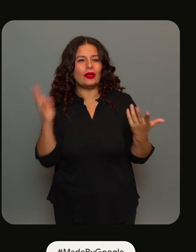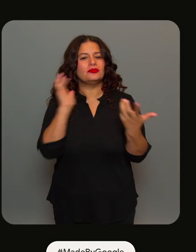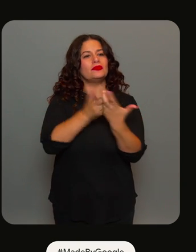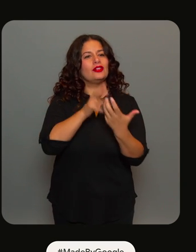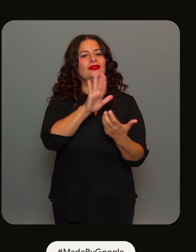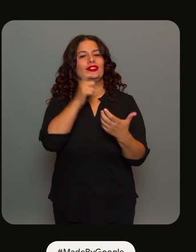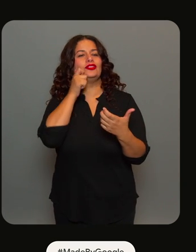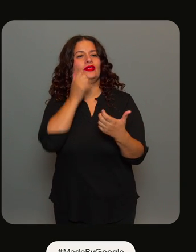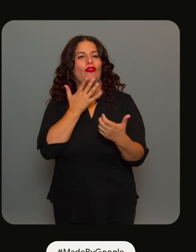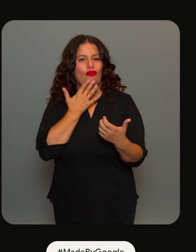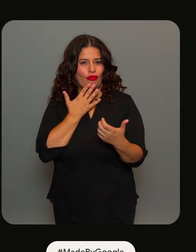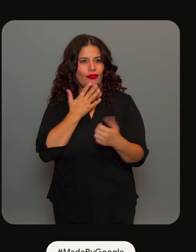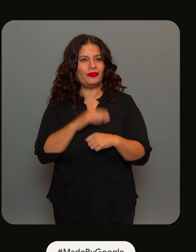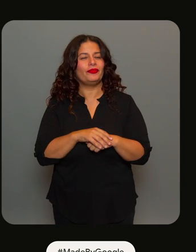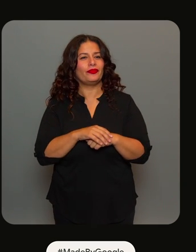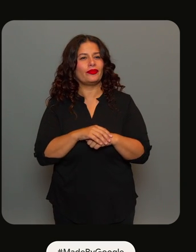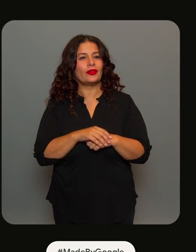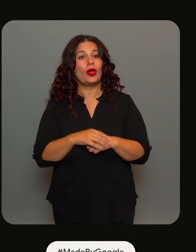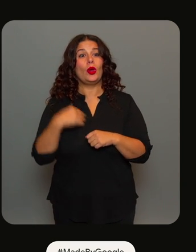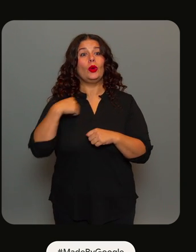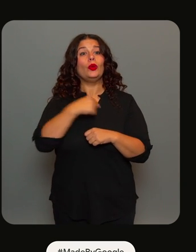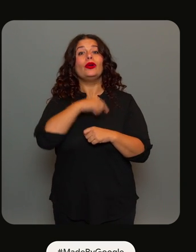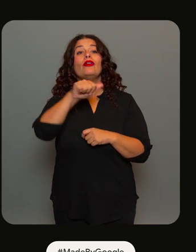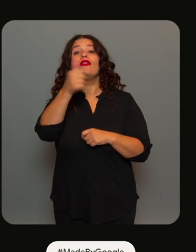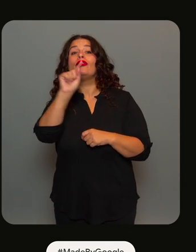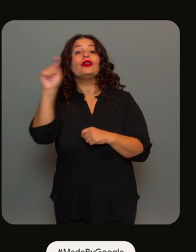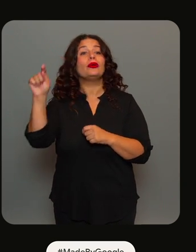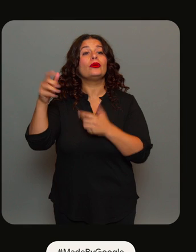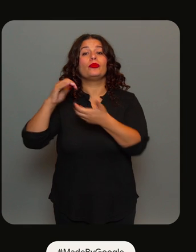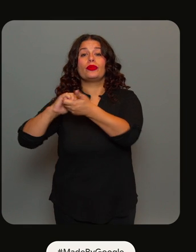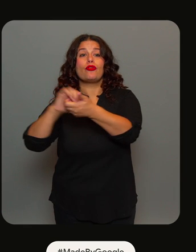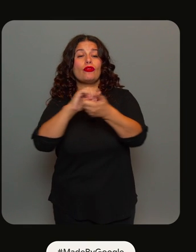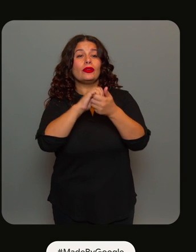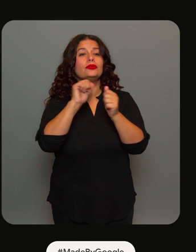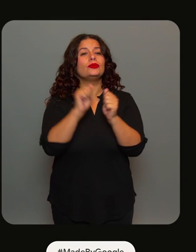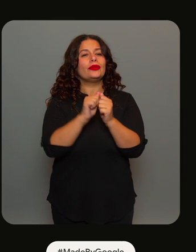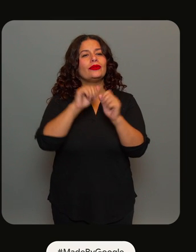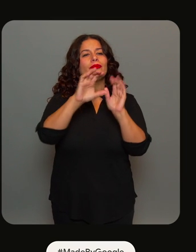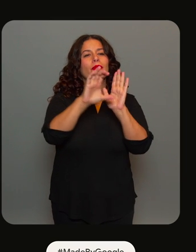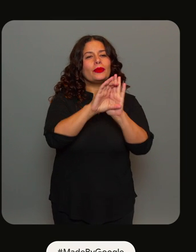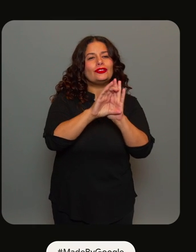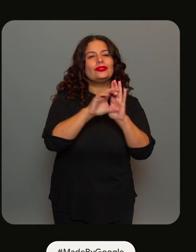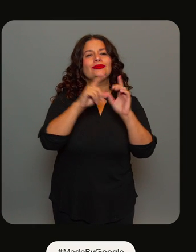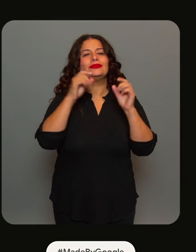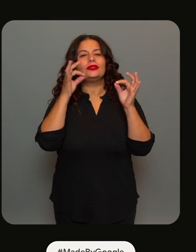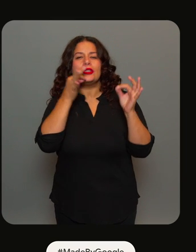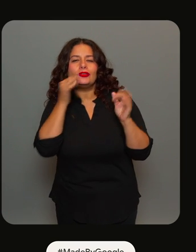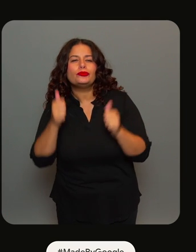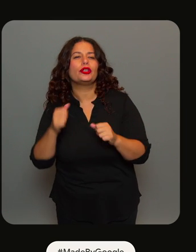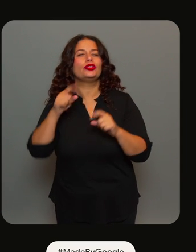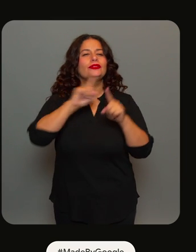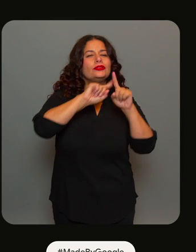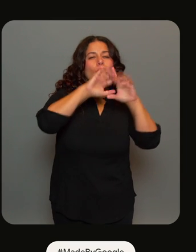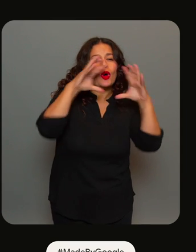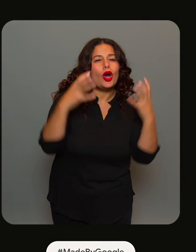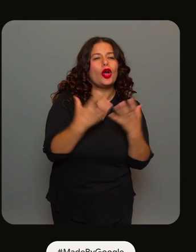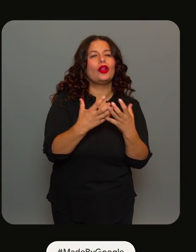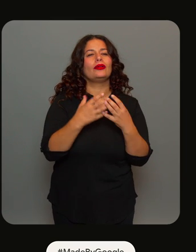And we continue to partner with image experts, both in the U.S. and around the world, to help evaluate our Pixel Camera and